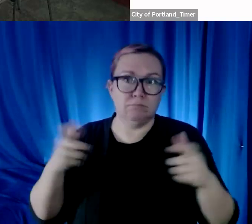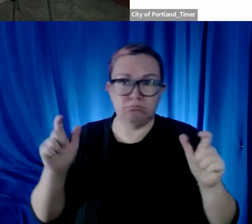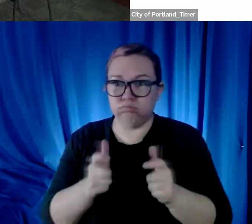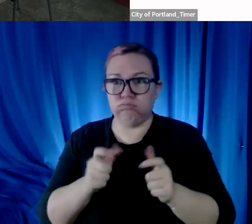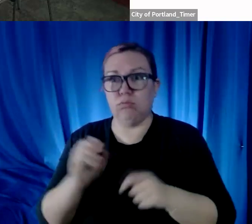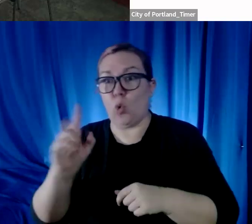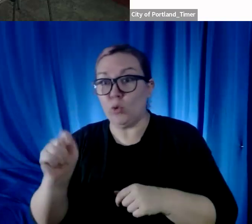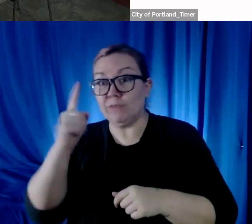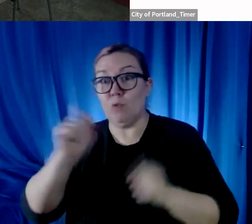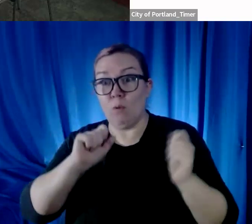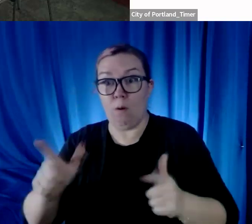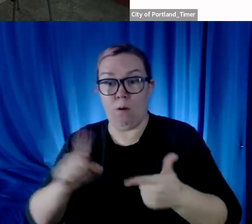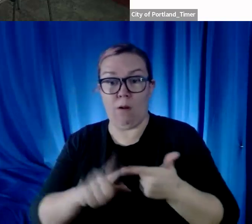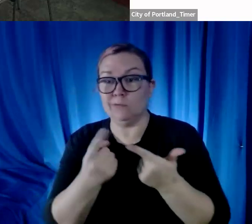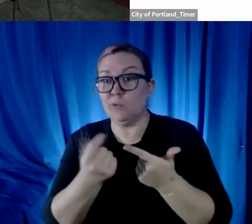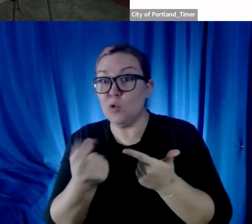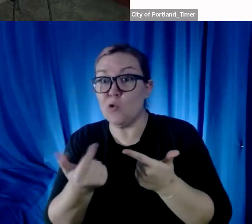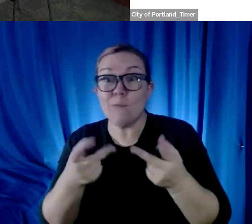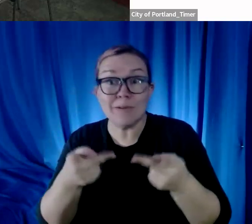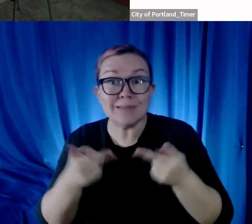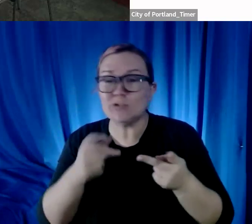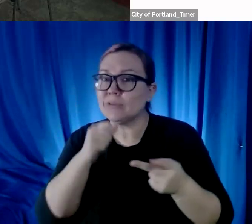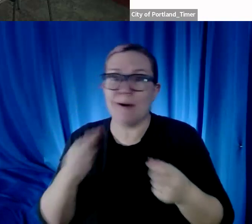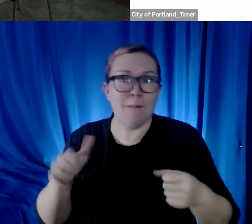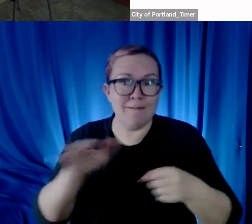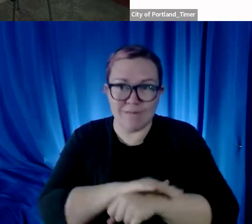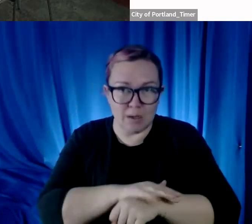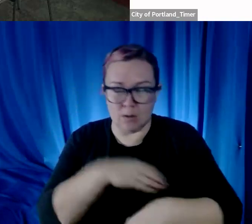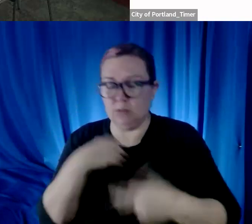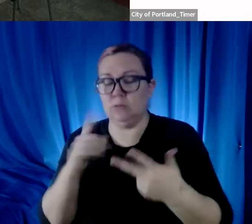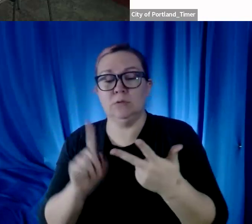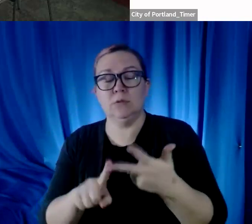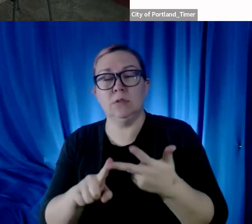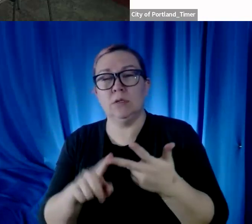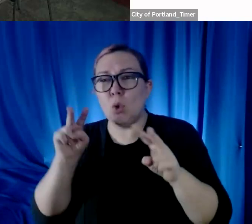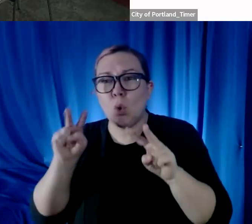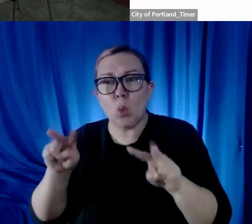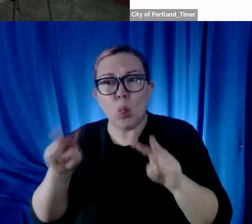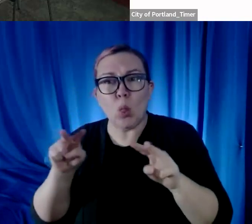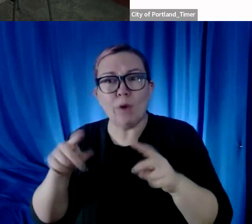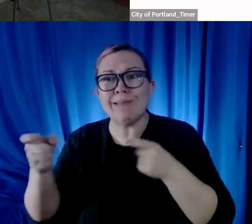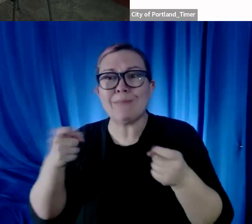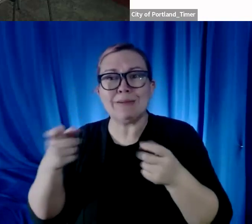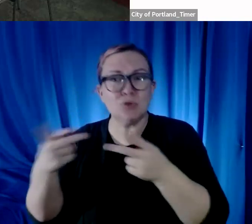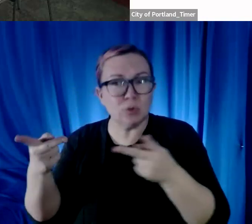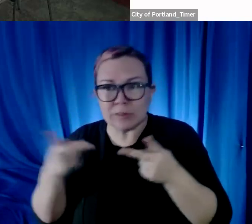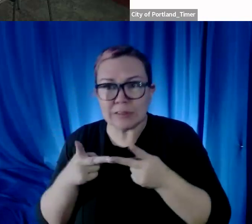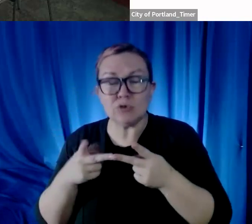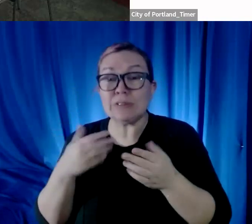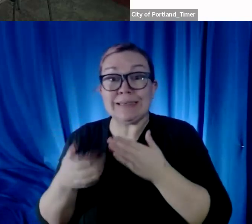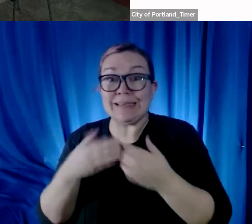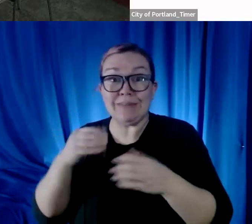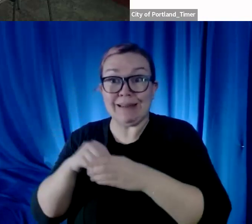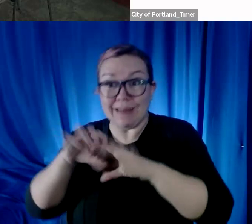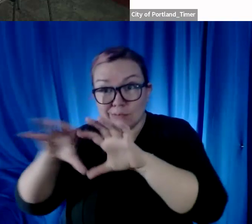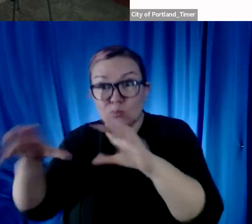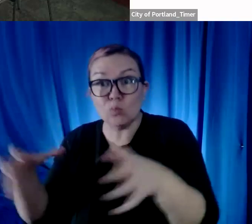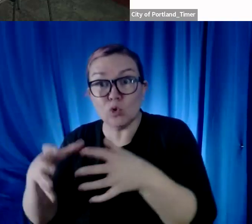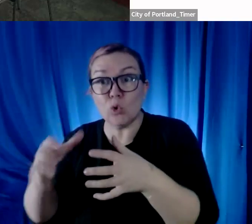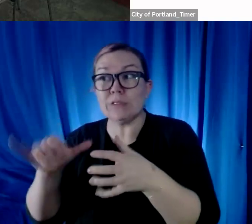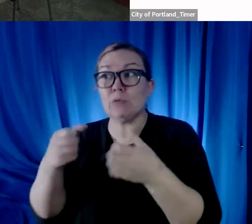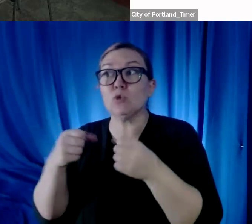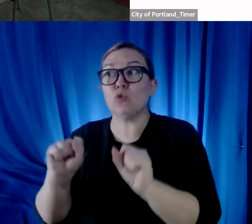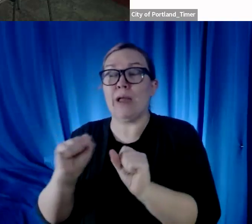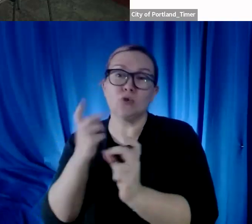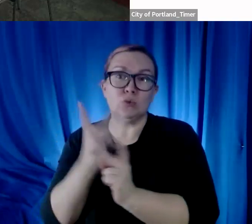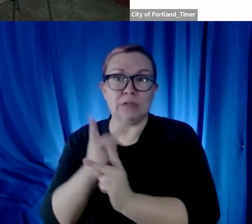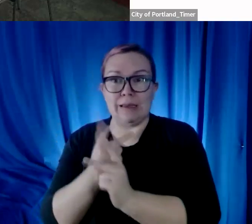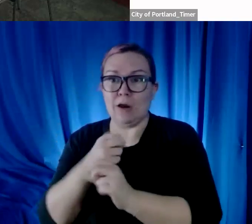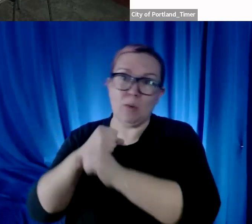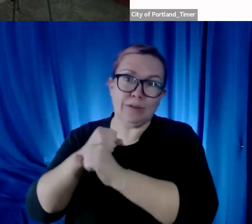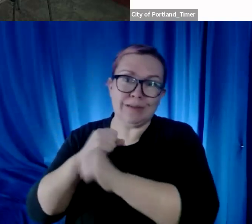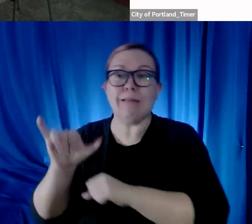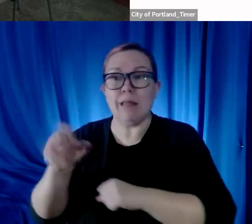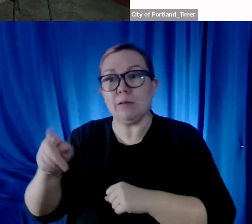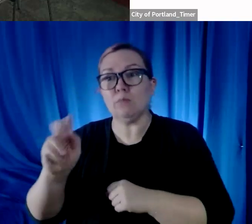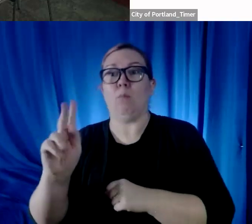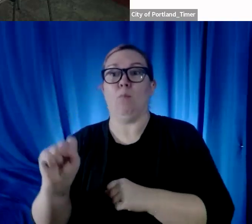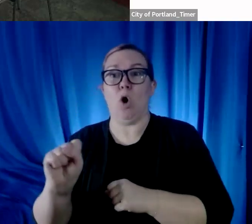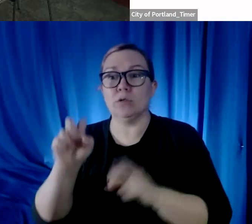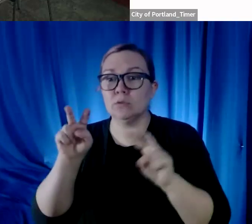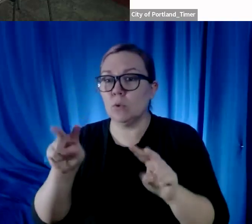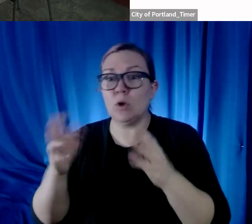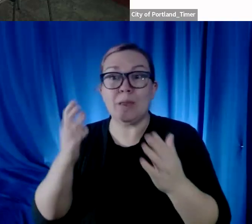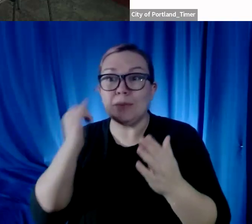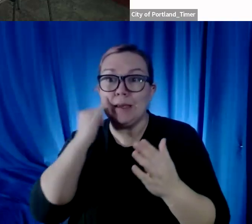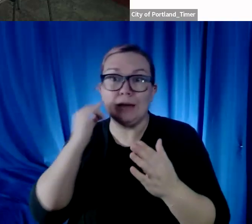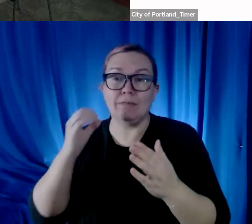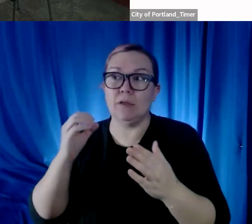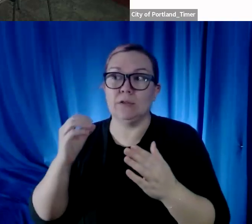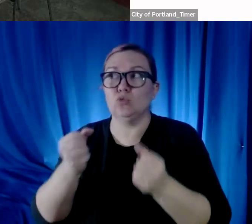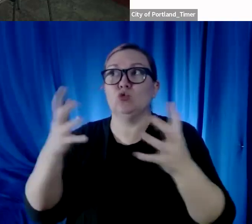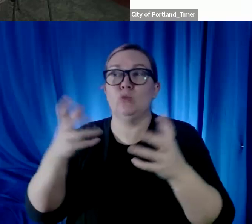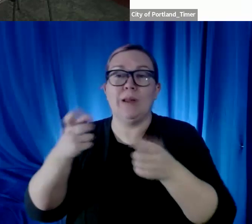Get rid of positions that haven't been filled. Take a look at those managerial positions, even in bureaus that were trying to take care of and protect such as parks. Look at the maybe an overloading of the managerial positions.